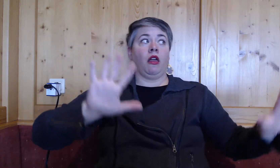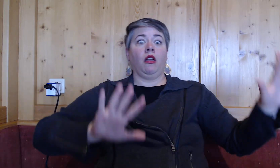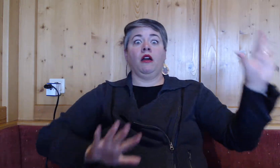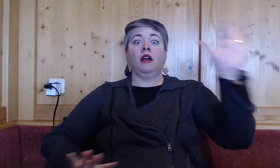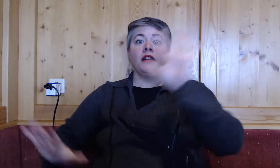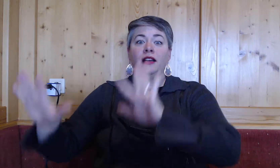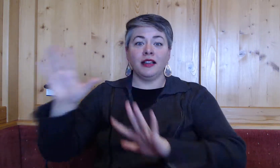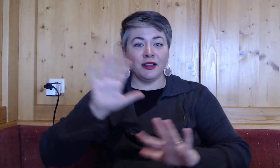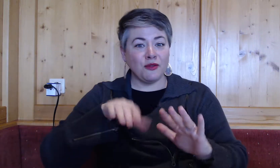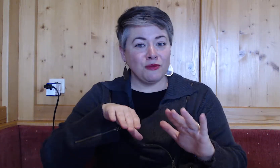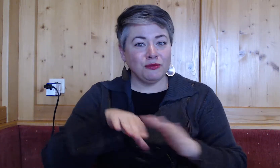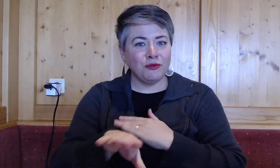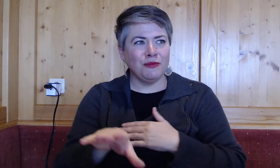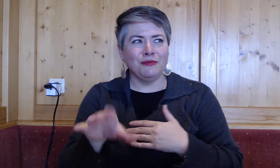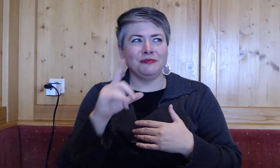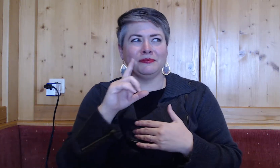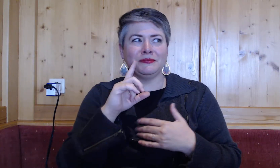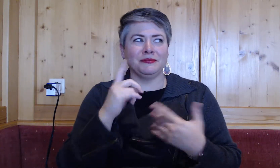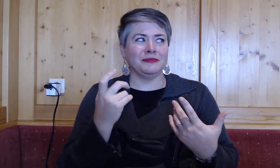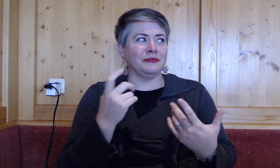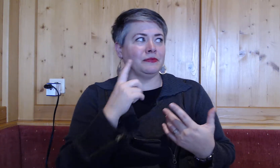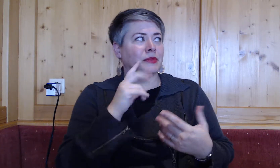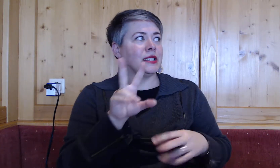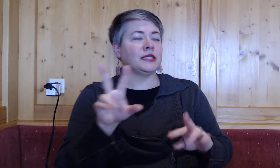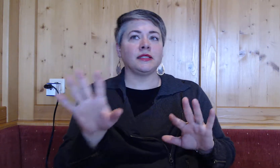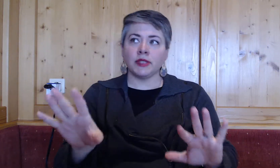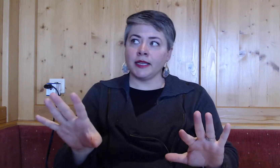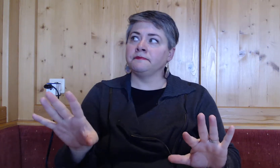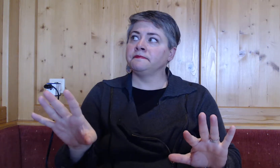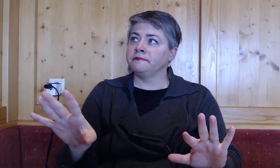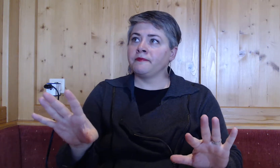I had to talk myself down a little (anxiety overload)